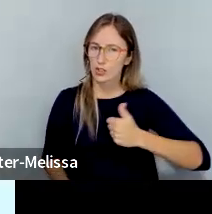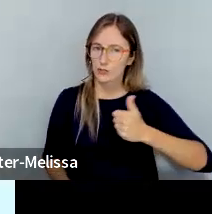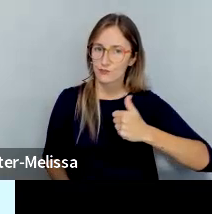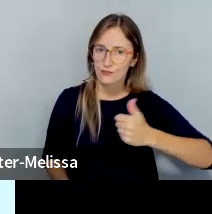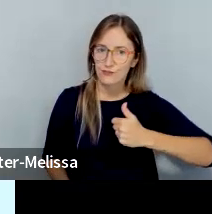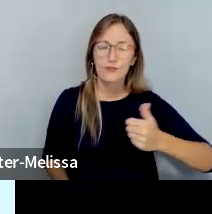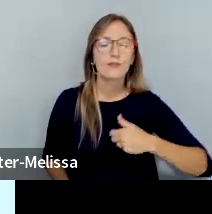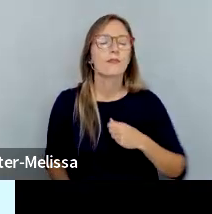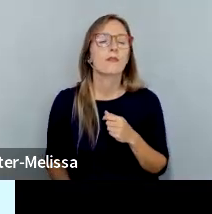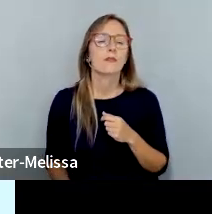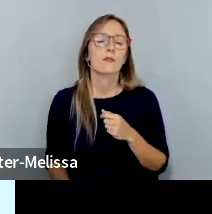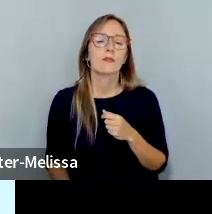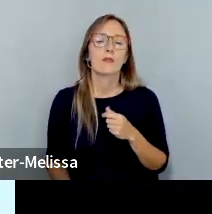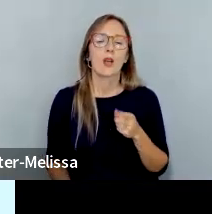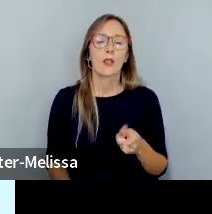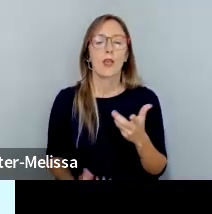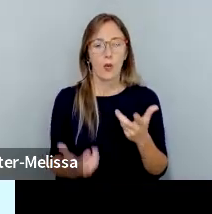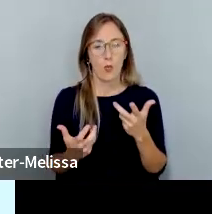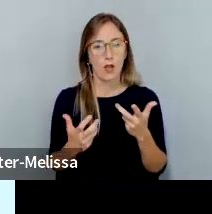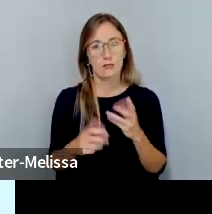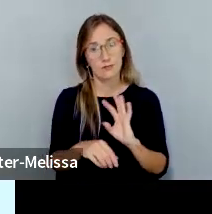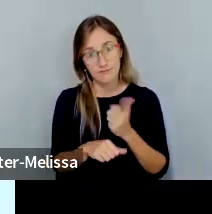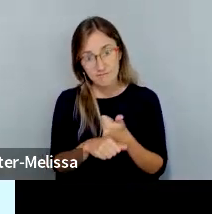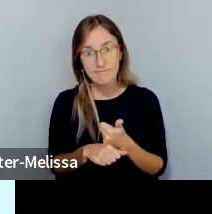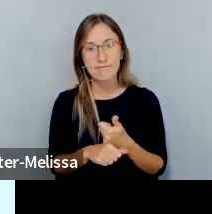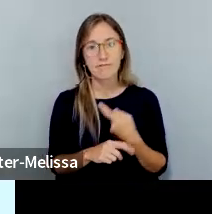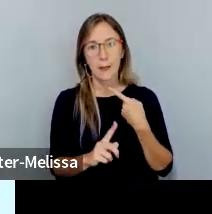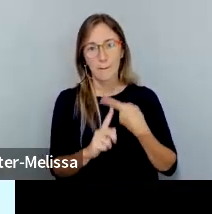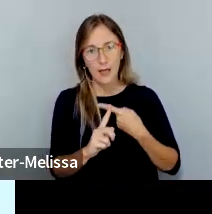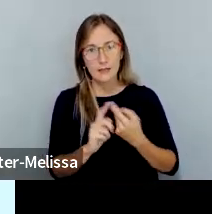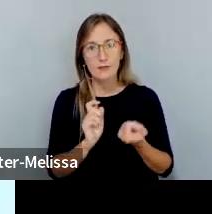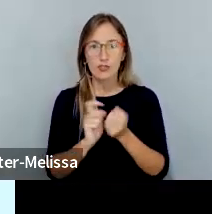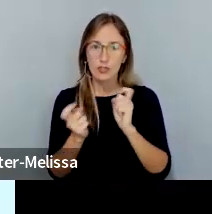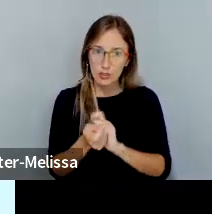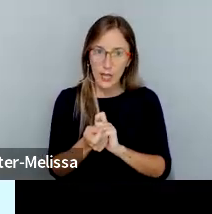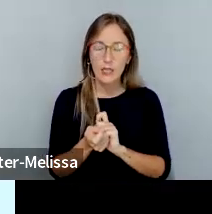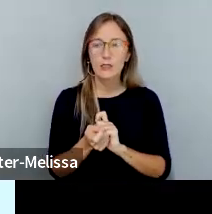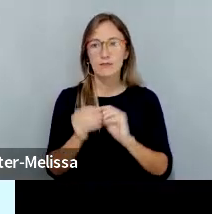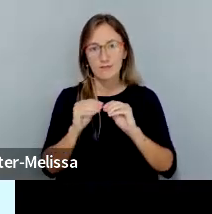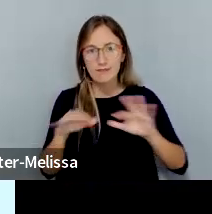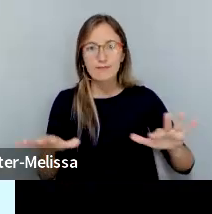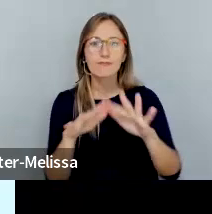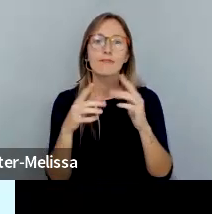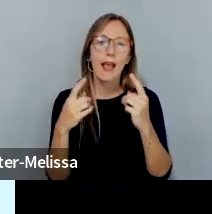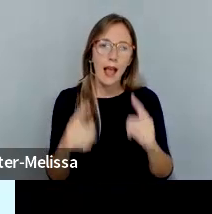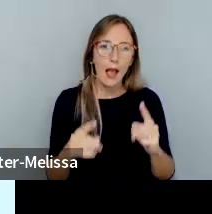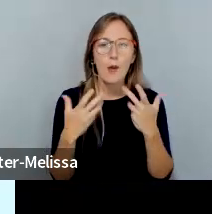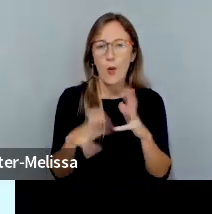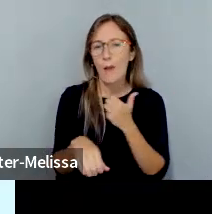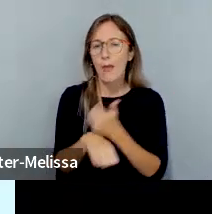squad. on the reservation it was really hard to get from one place to another to do any thing. They wanted to influence positive change